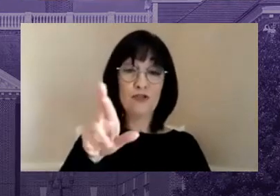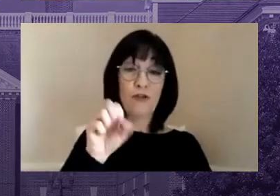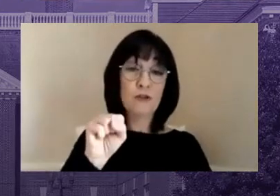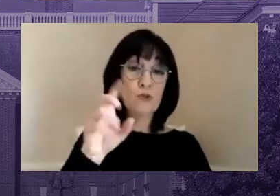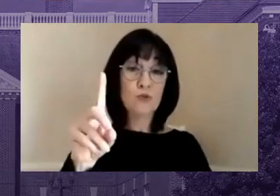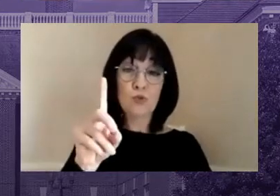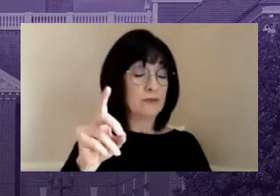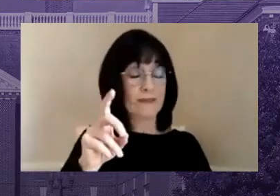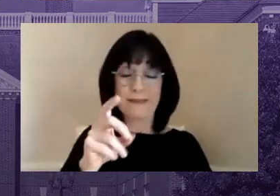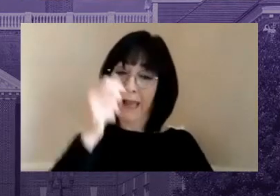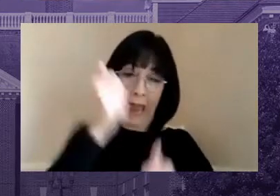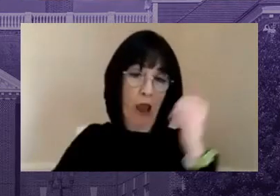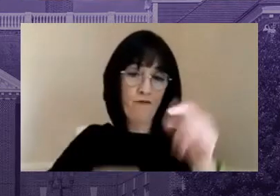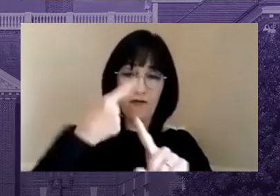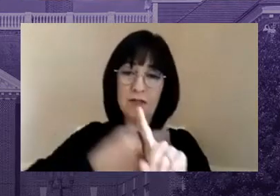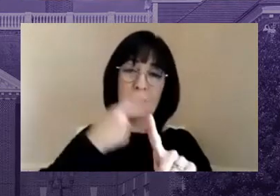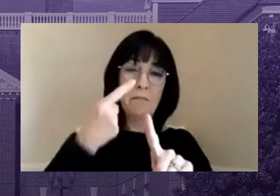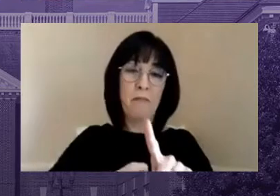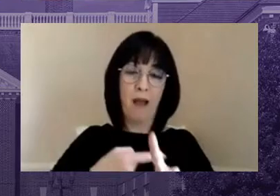military child. Thank you, Governor.